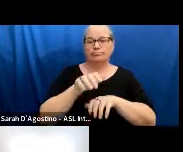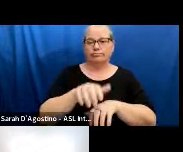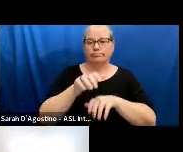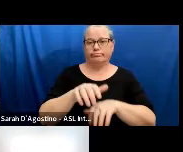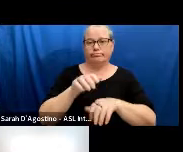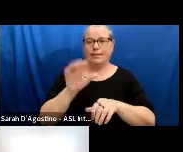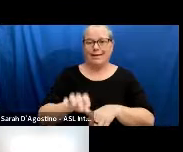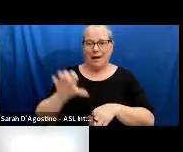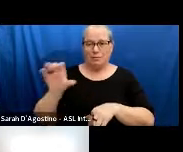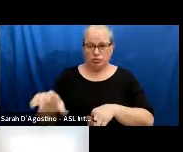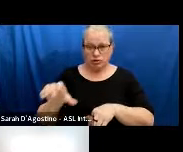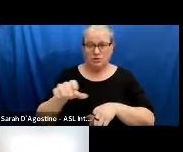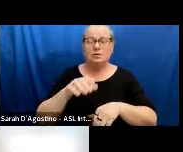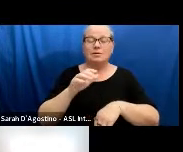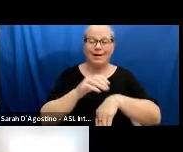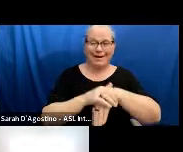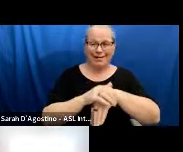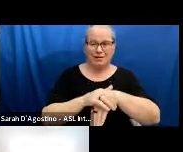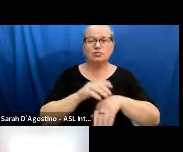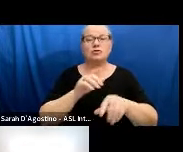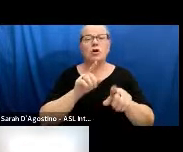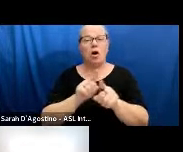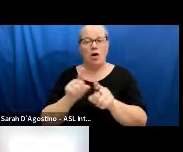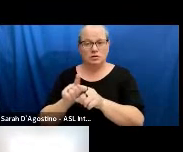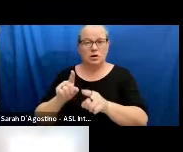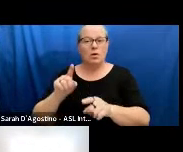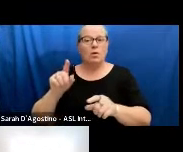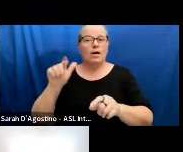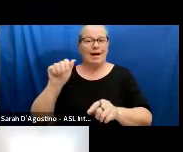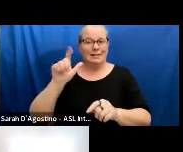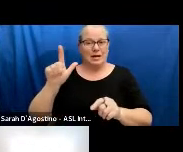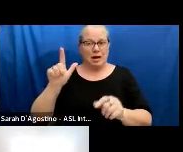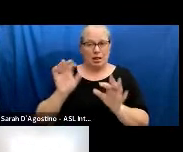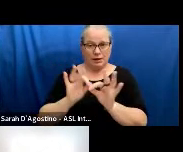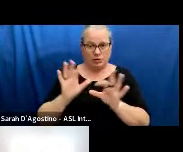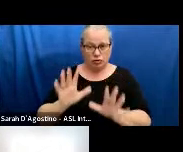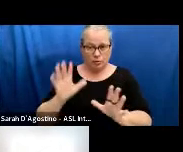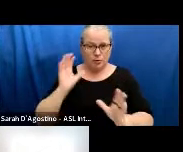an american sign language interpreter we have spotlighted the interpreter to ensure they stay